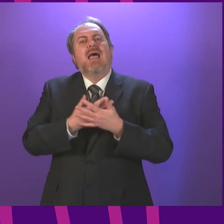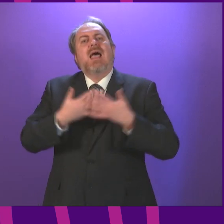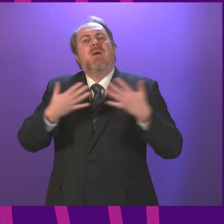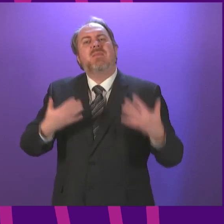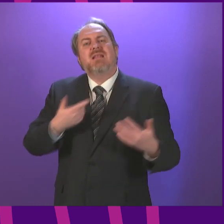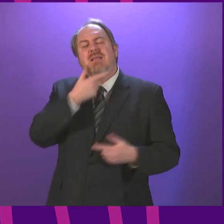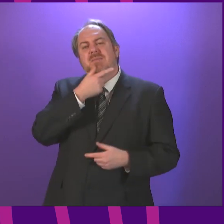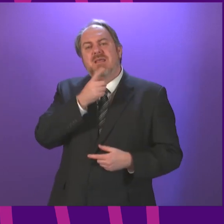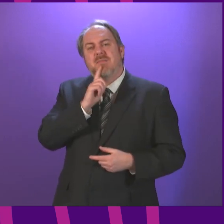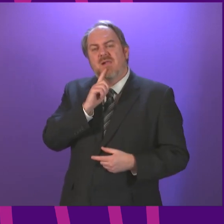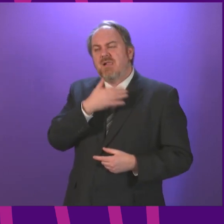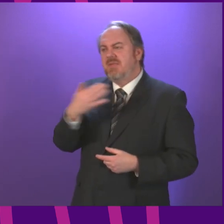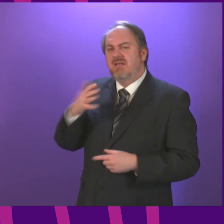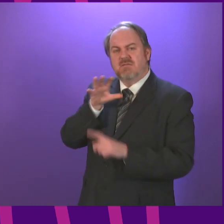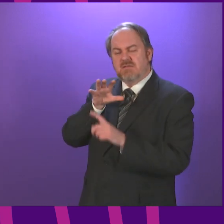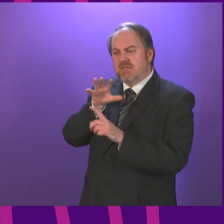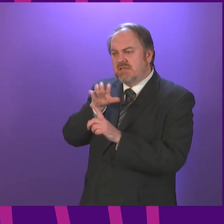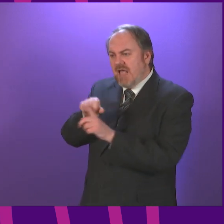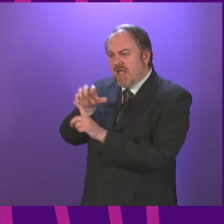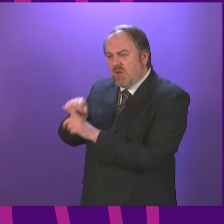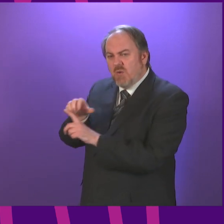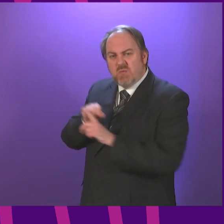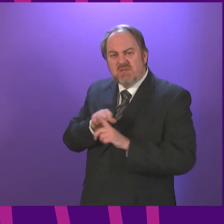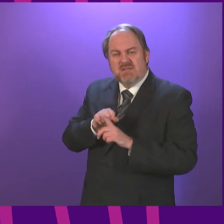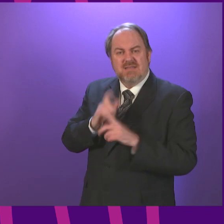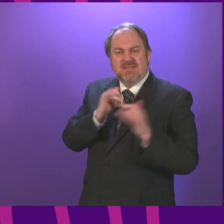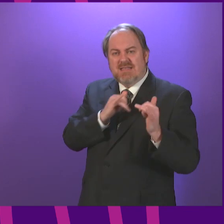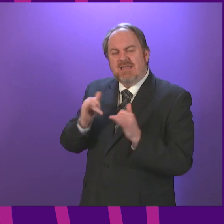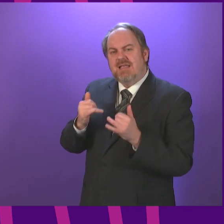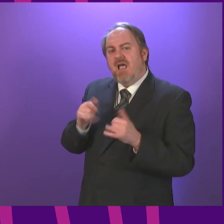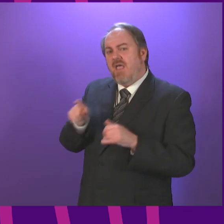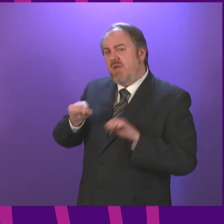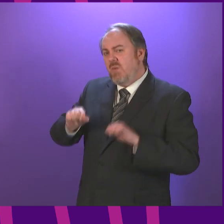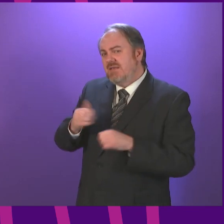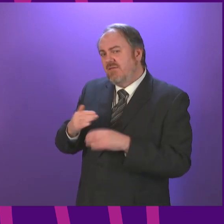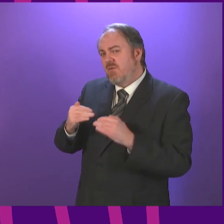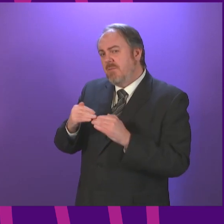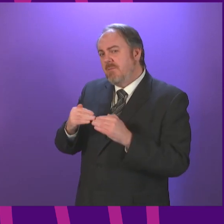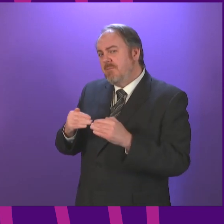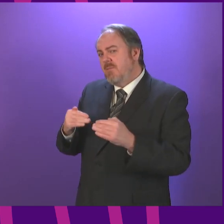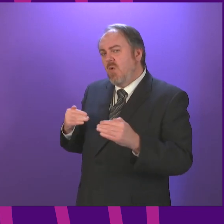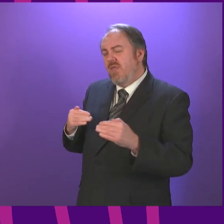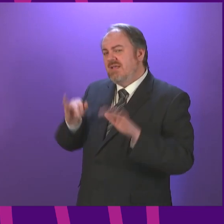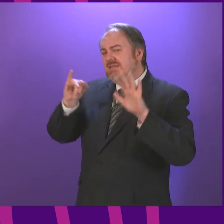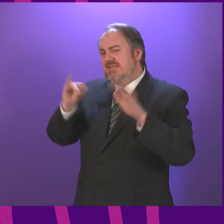diagnostic test including cancer are currently waiting more than the six-week target?